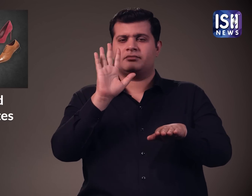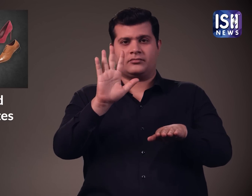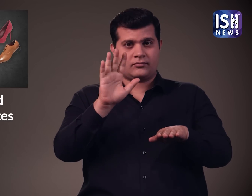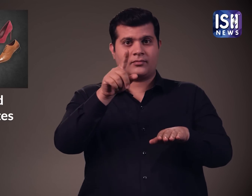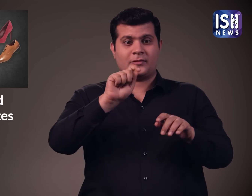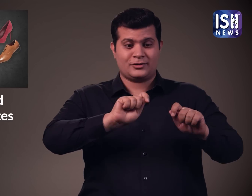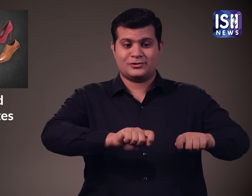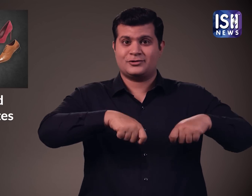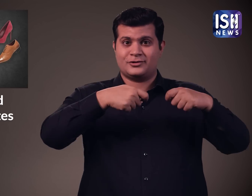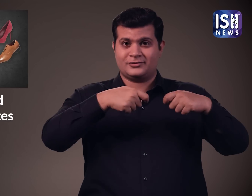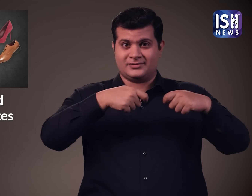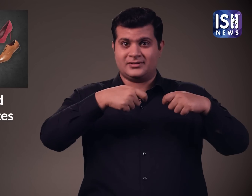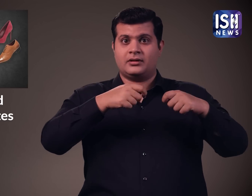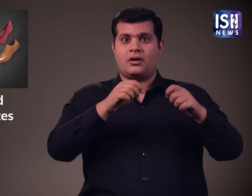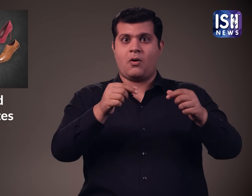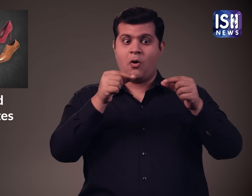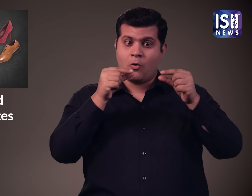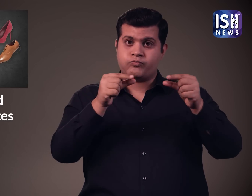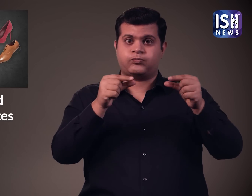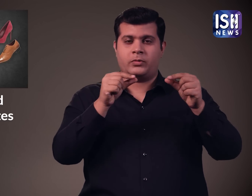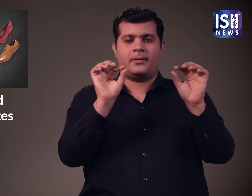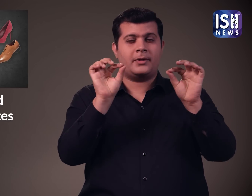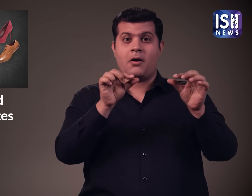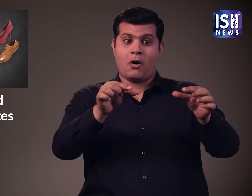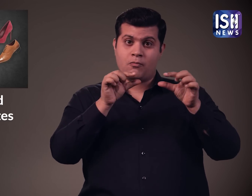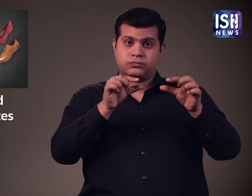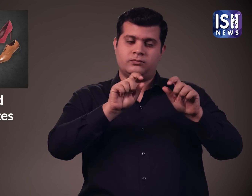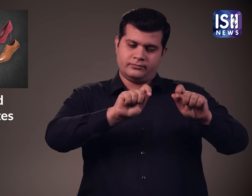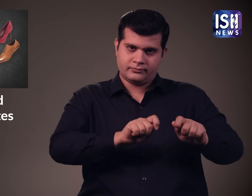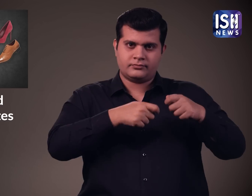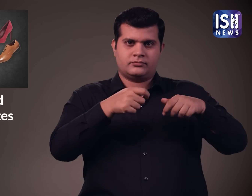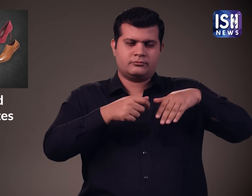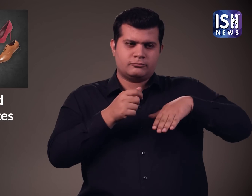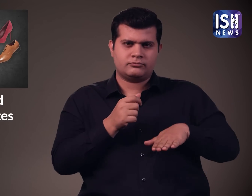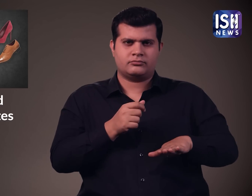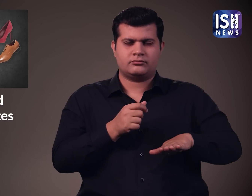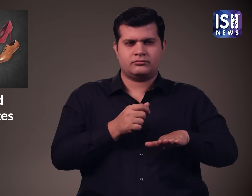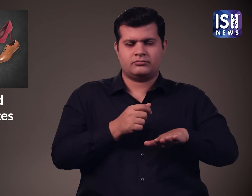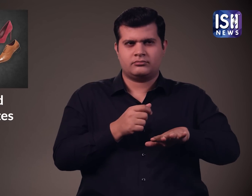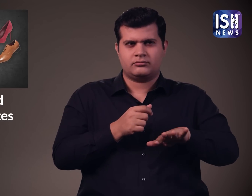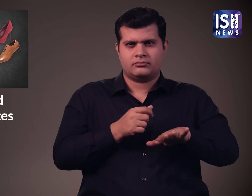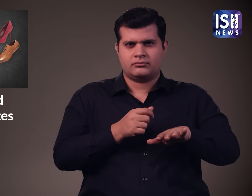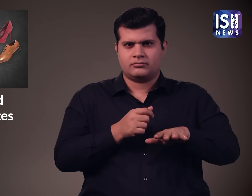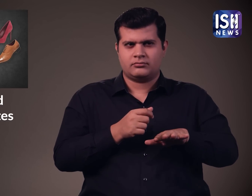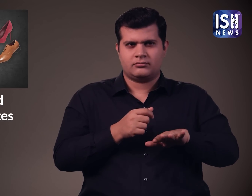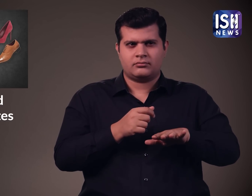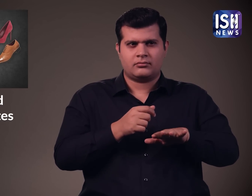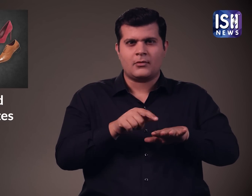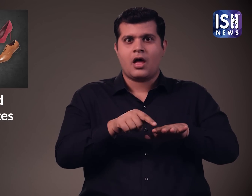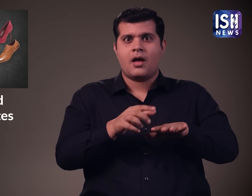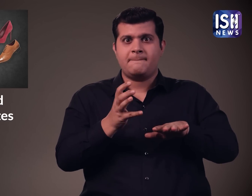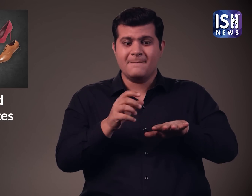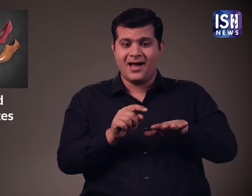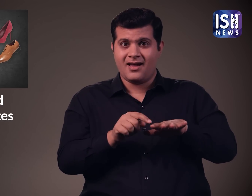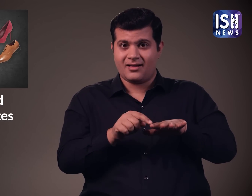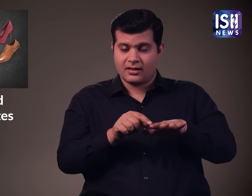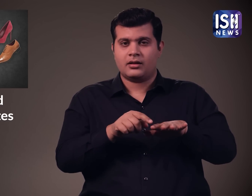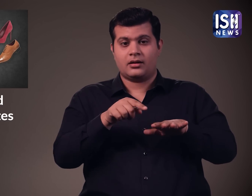wear thick socks and then wear the shoes. You will be able to identity the location of the pain.